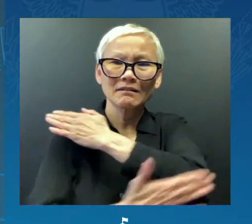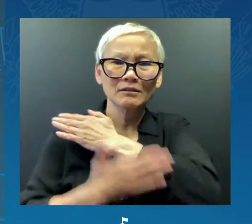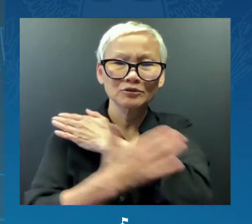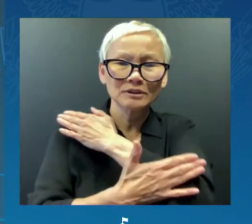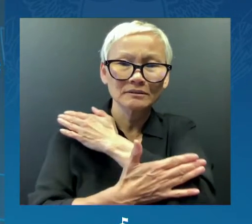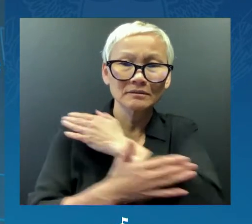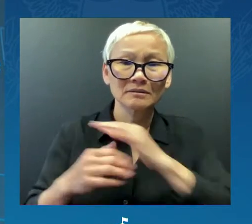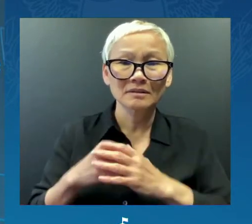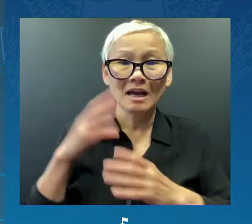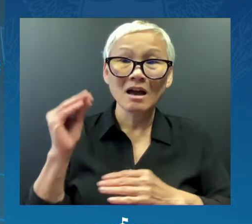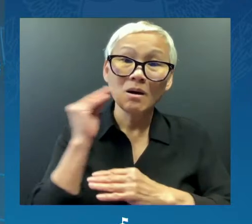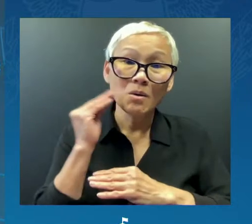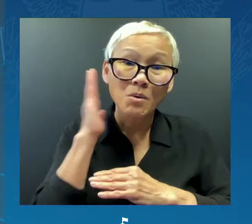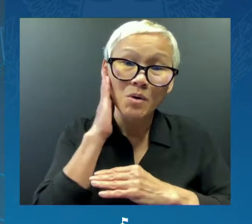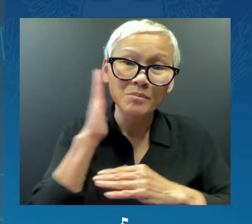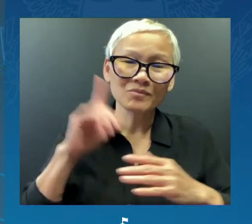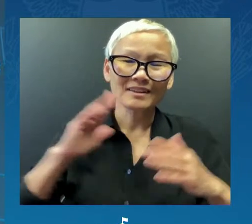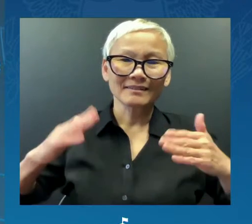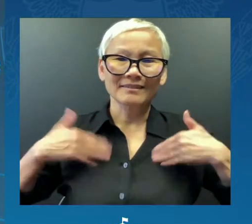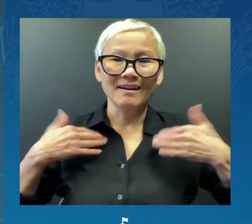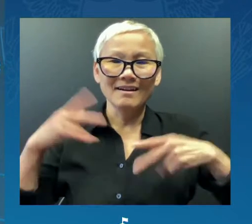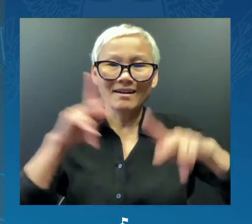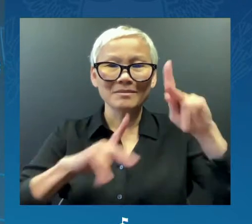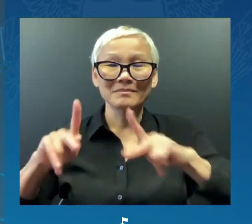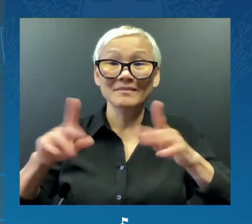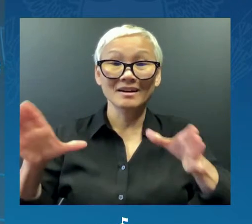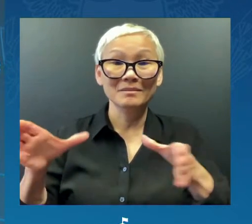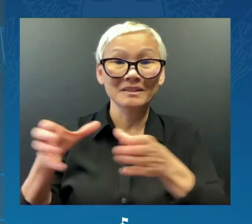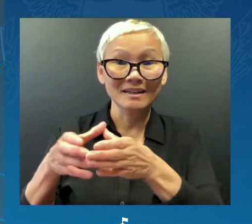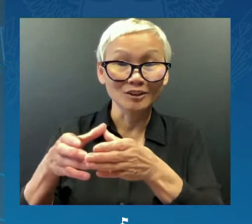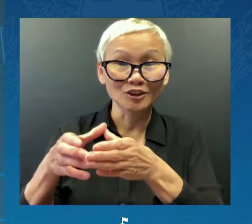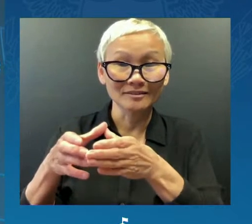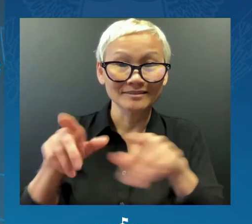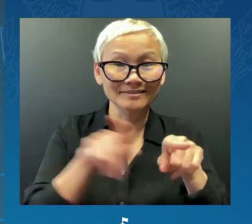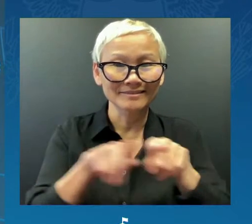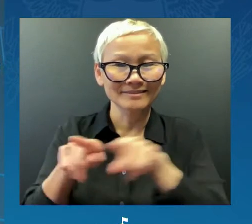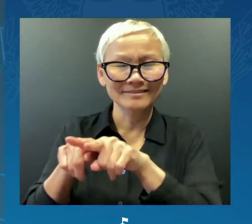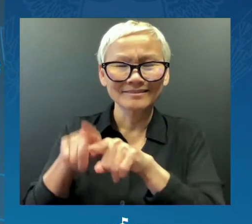So, Africa cannot help but be in the future business.